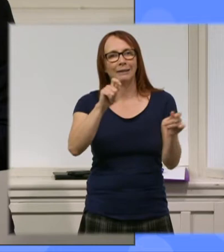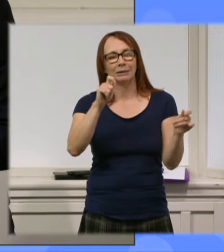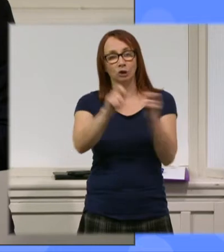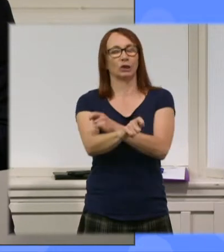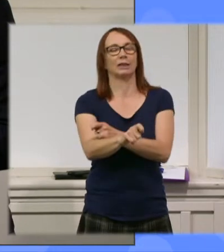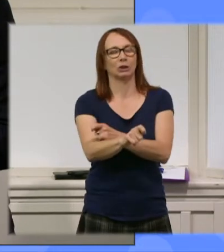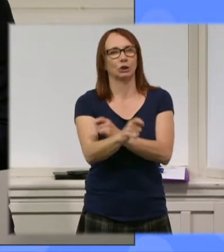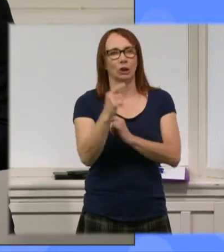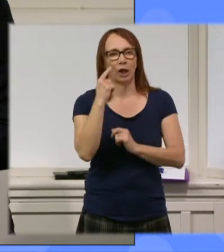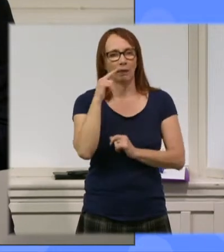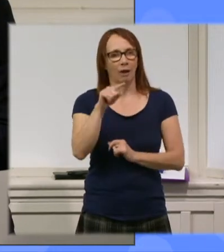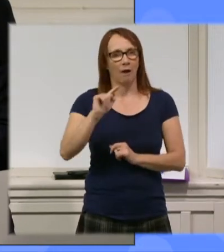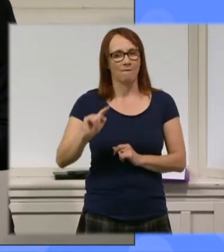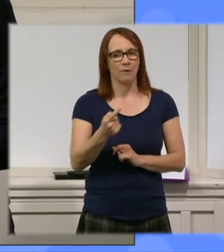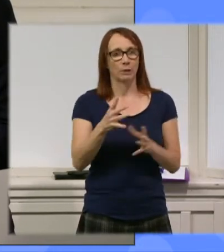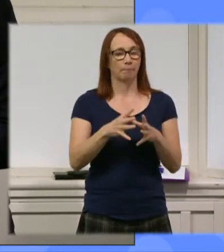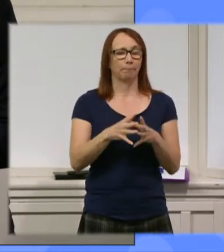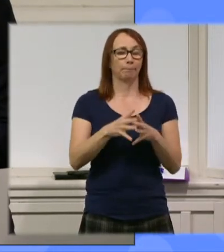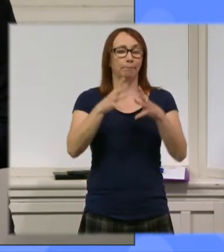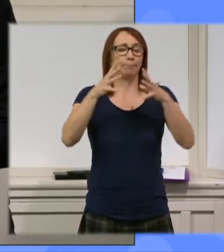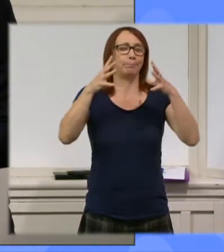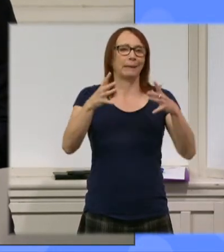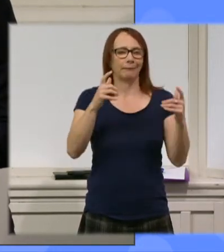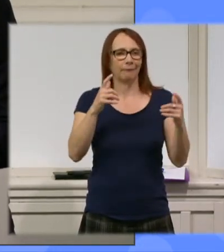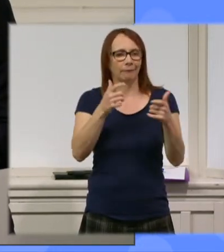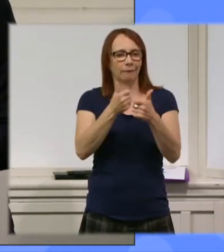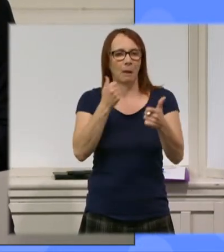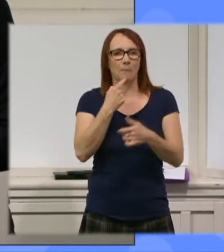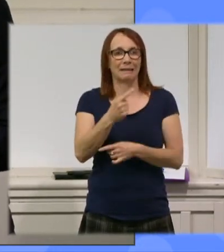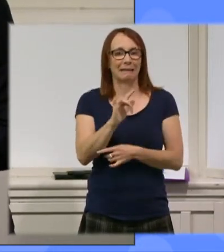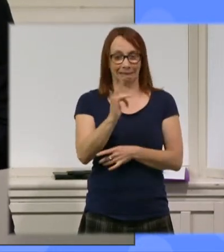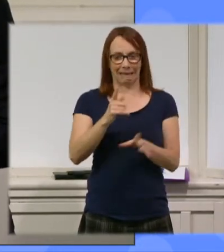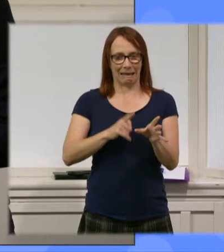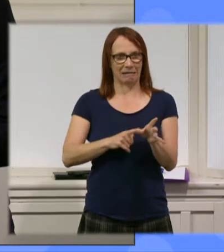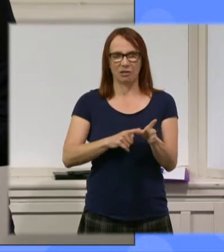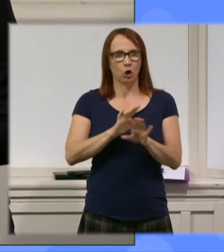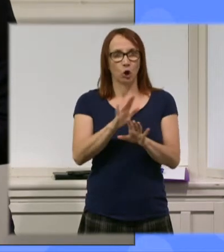major company and know what altered their accesses Danian see that 2050 2060